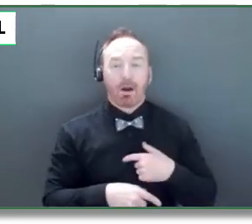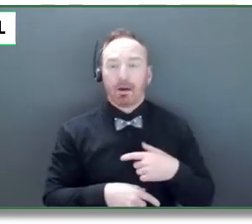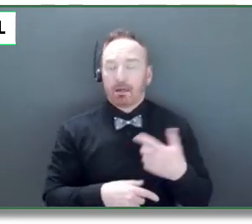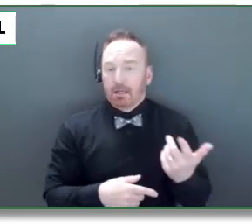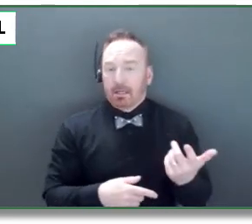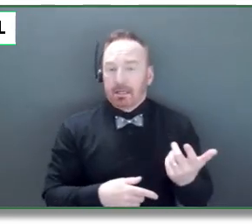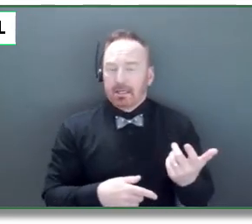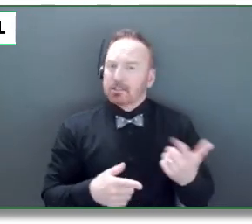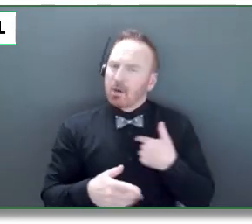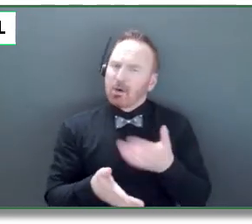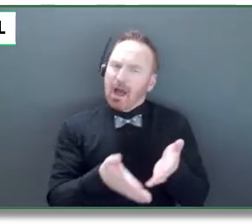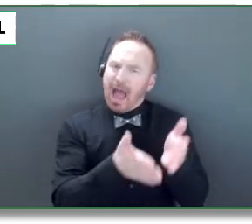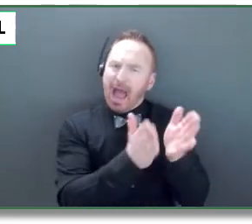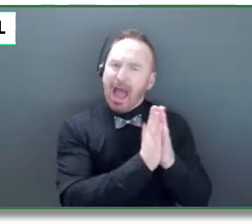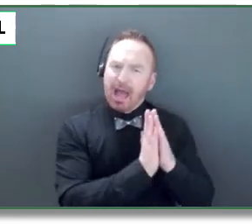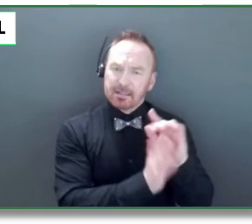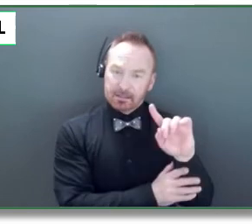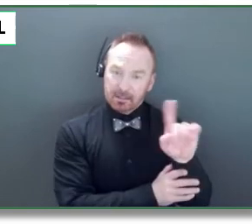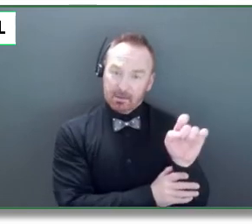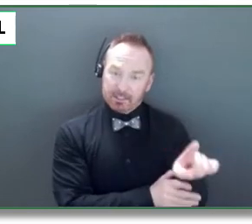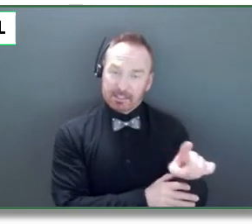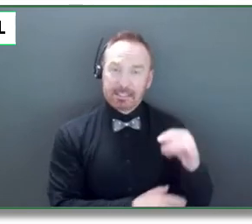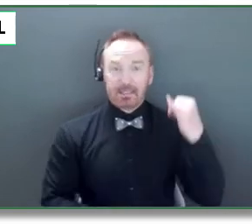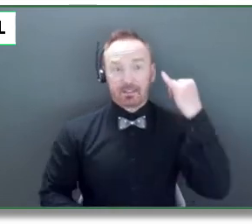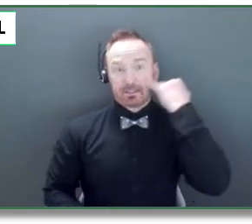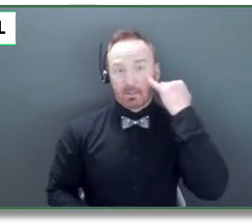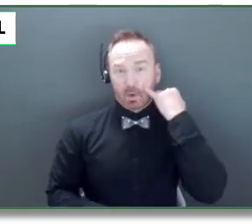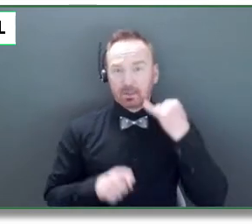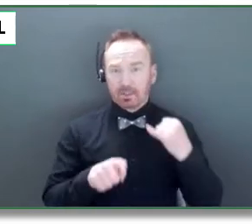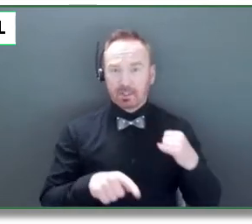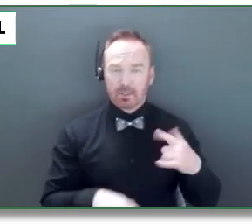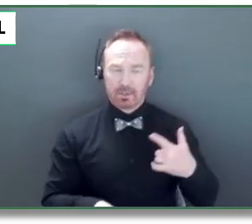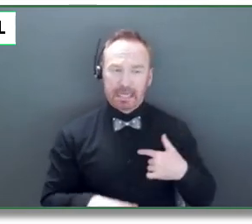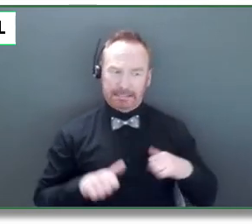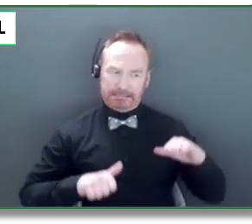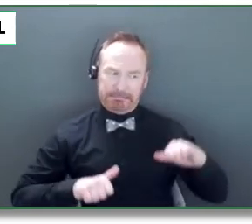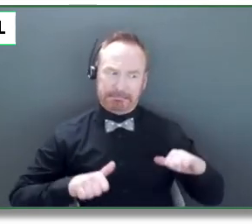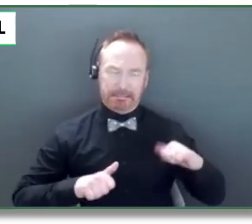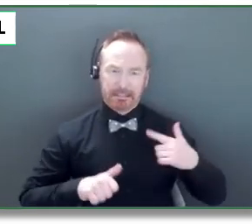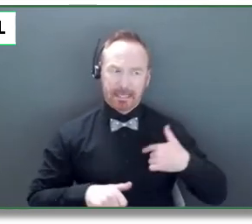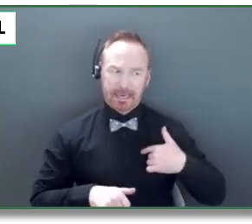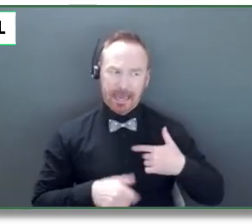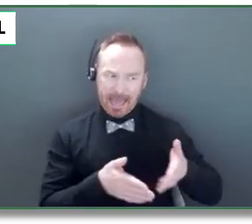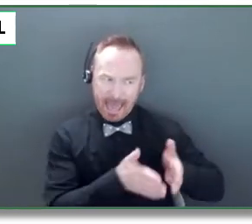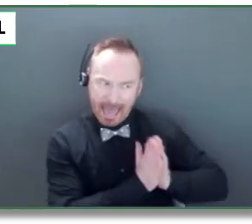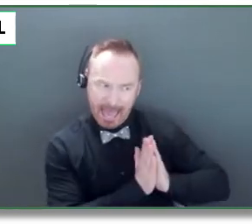well I can't ask him if he's able to push his chair or I can't ask him if he